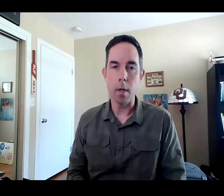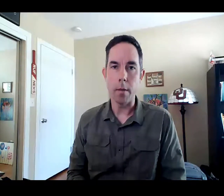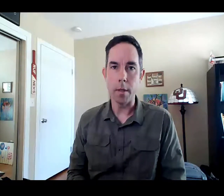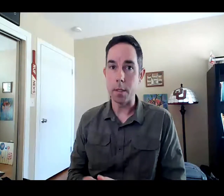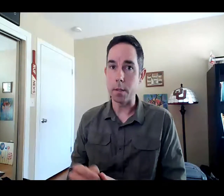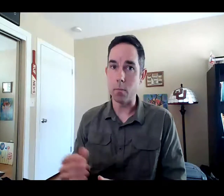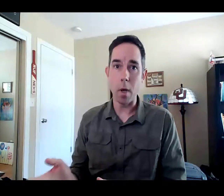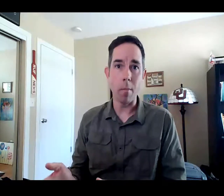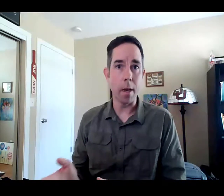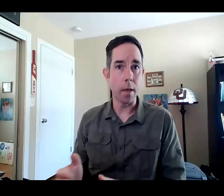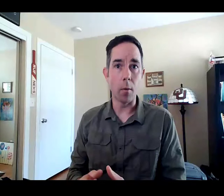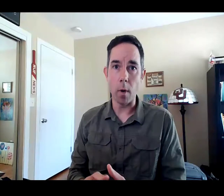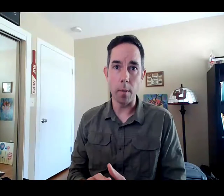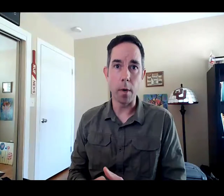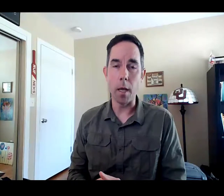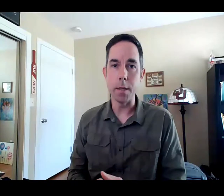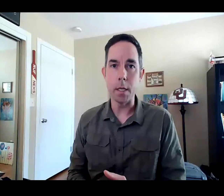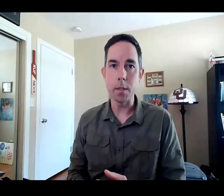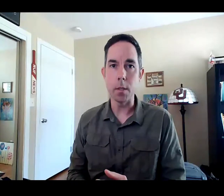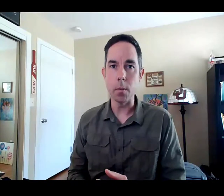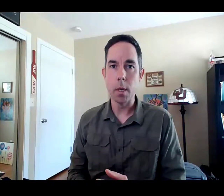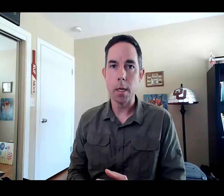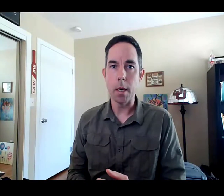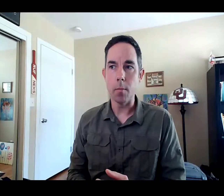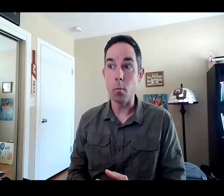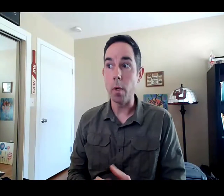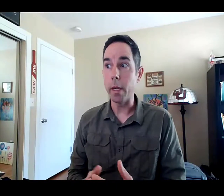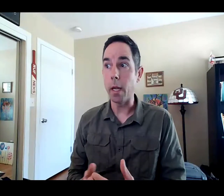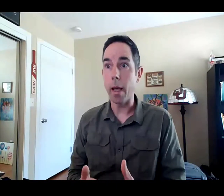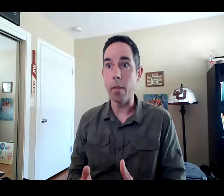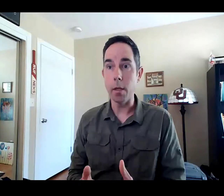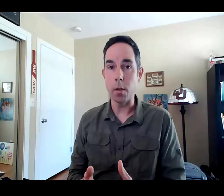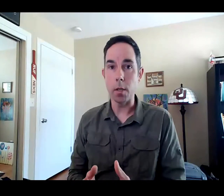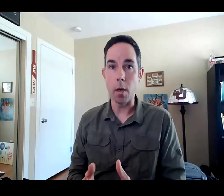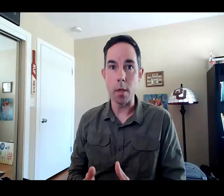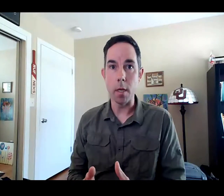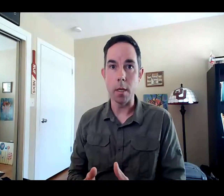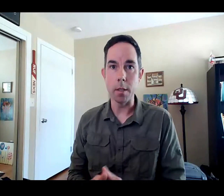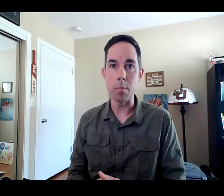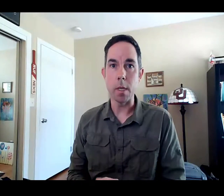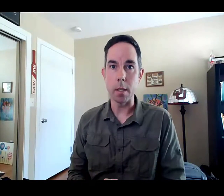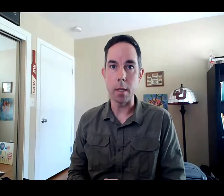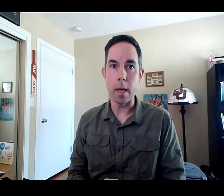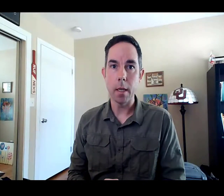And this is web and non web content. So I'm really glad that you could come in and speak to that.